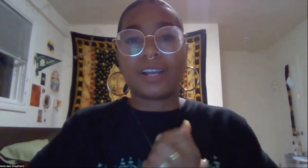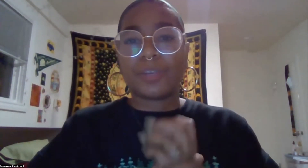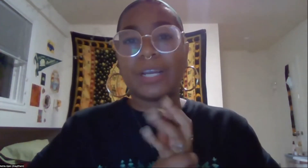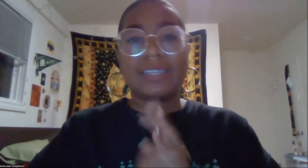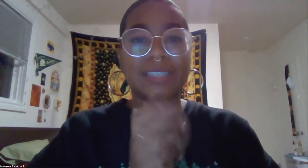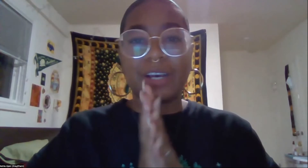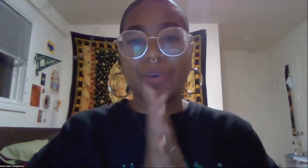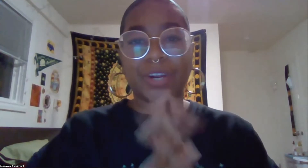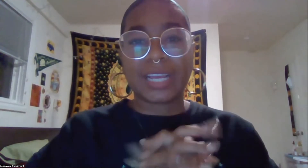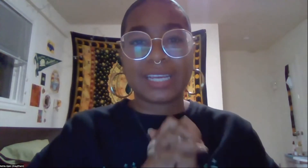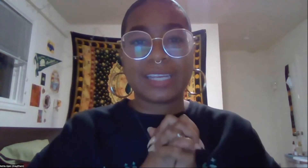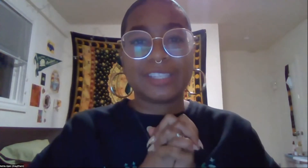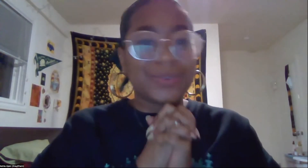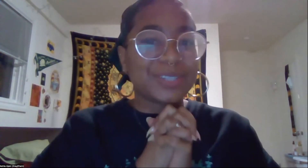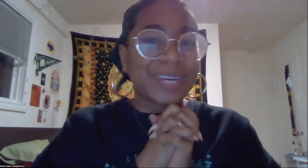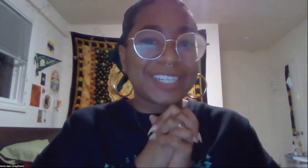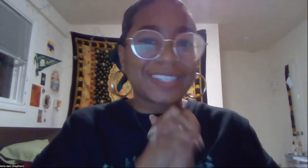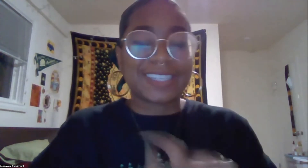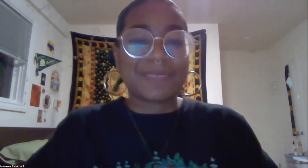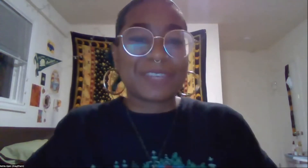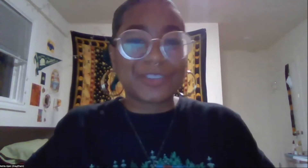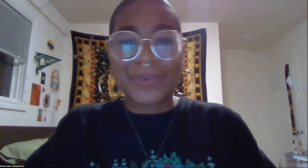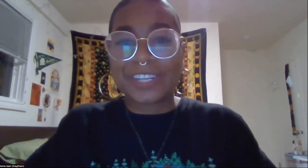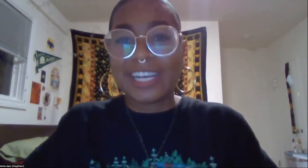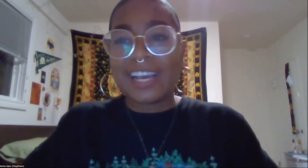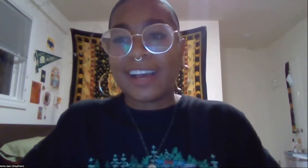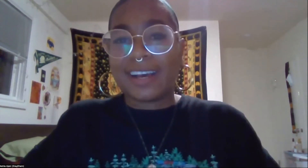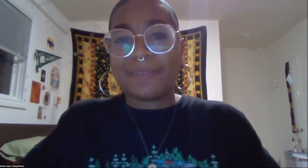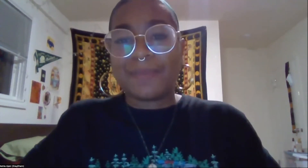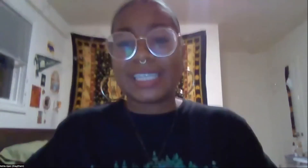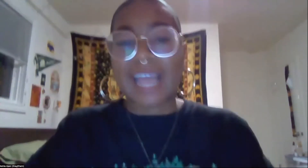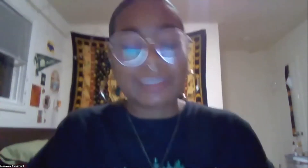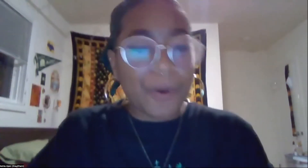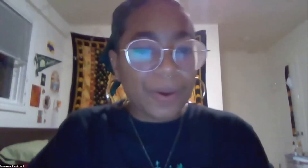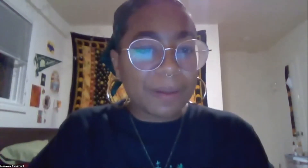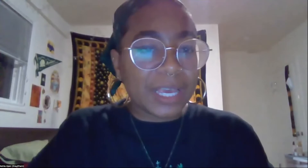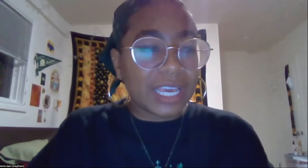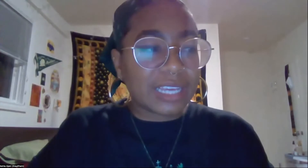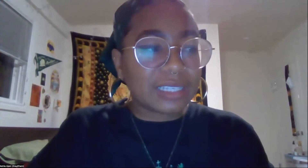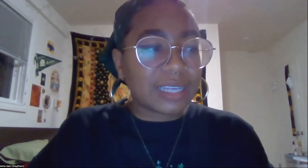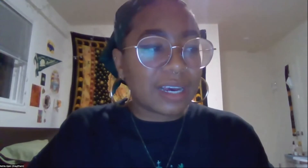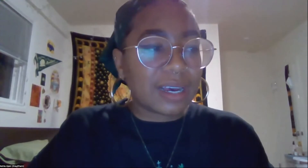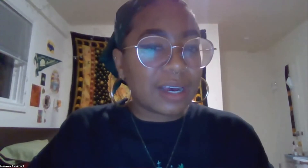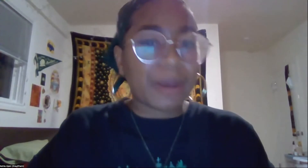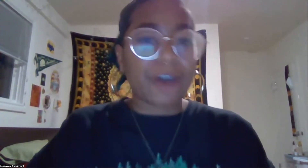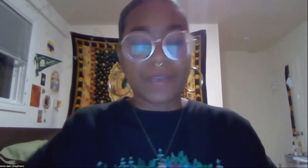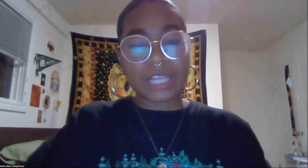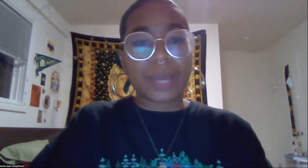Dr. Banah’s work soon as well. That's going to be so cool. But this last poem is about Fannie Lou